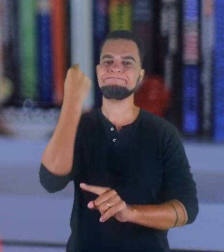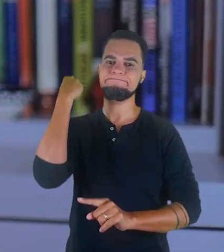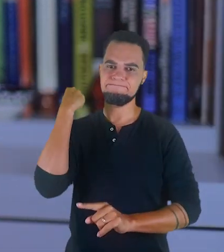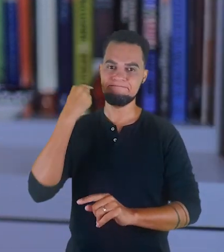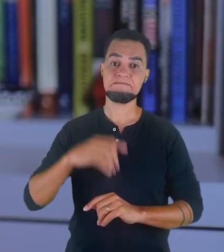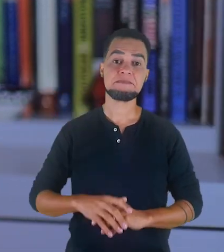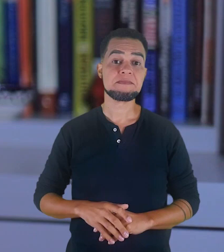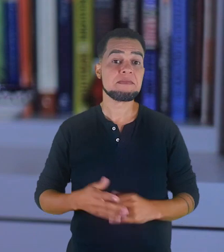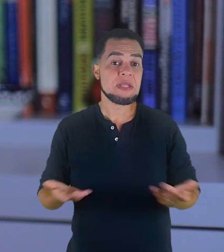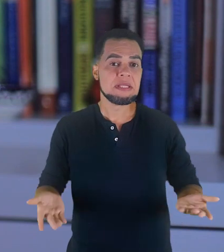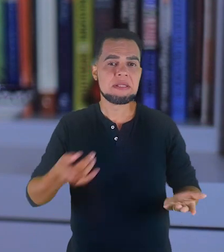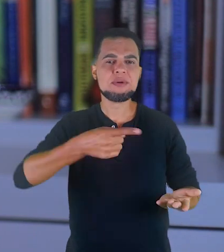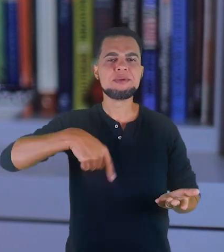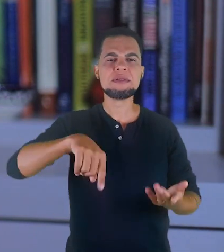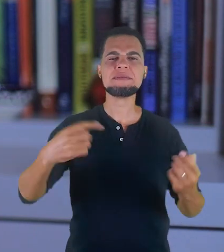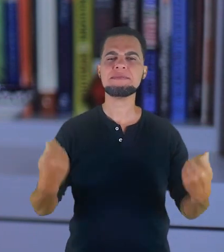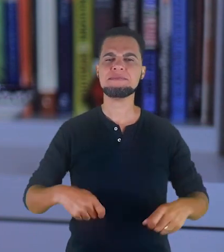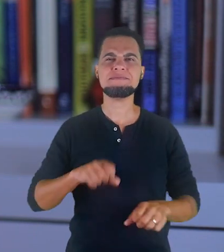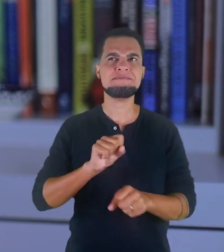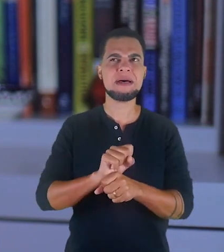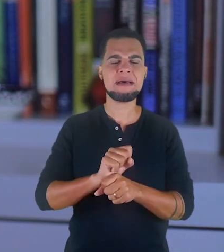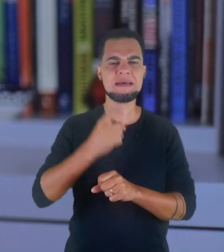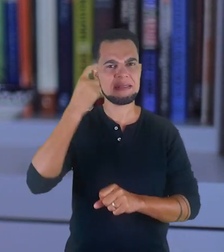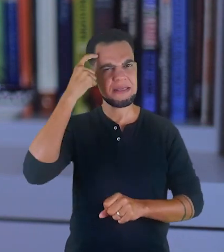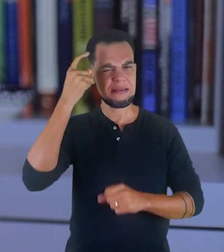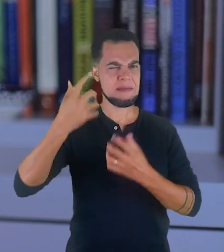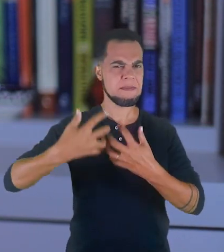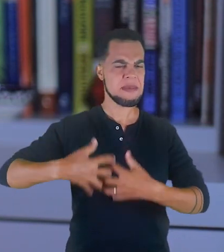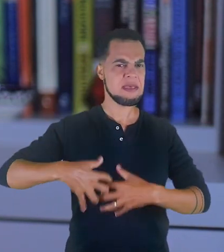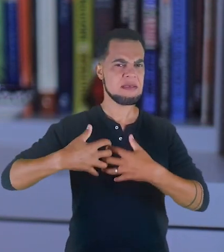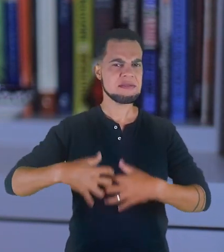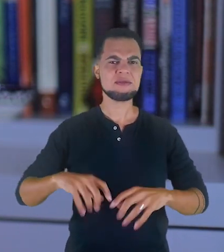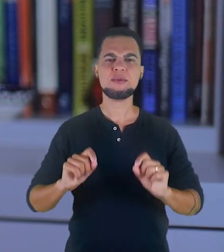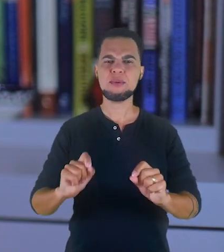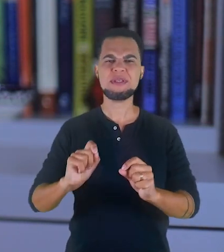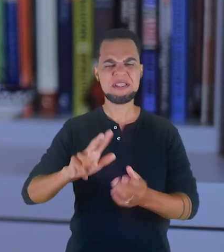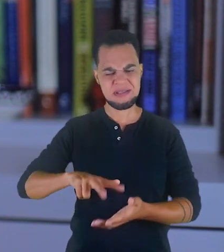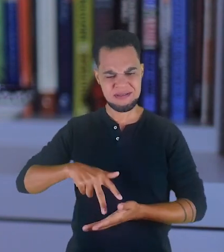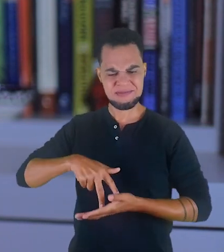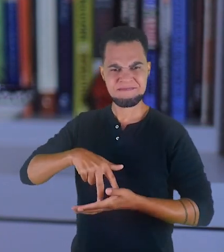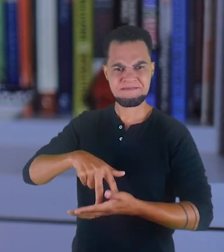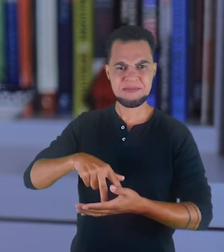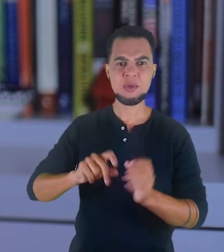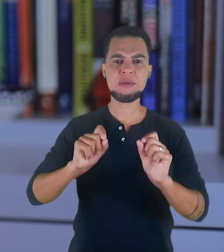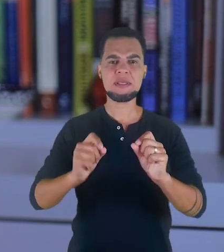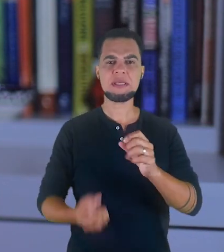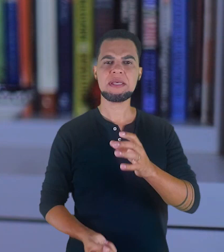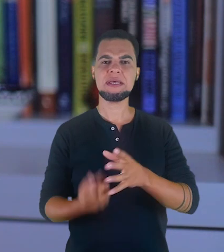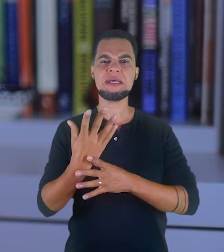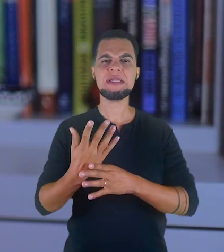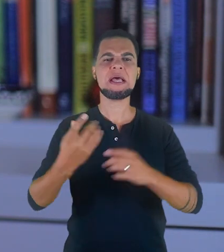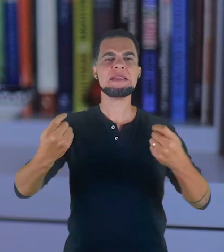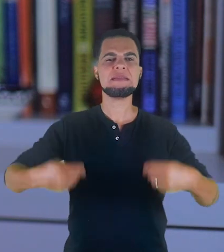So this require from us to stop and think about what it means taking a stand, what it means to formulate demands